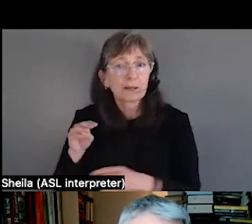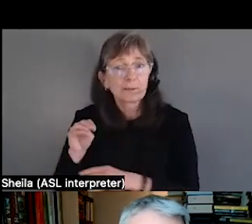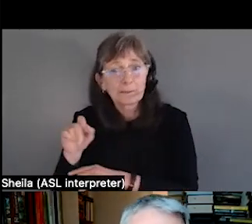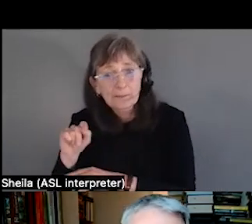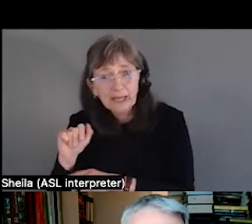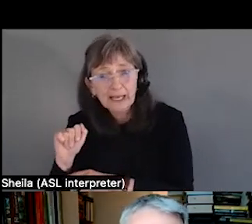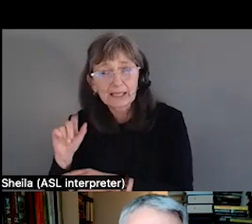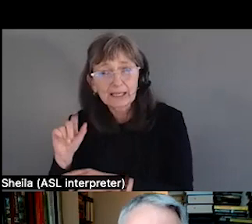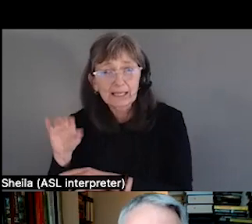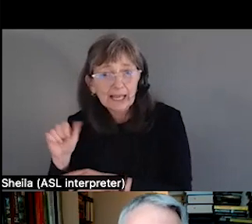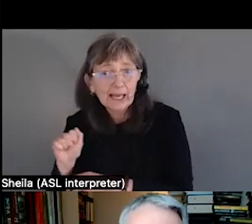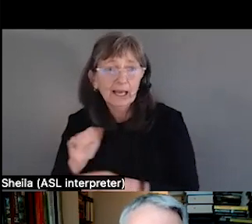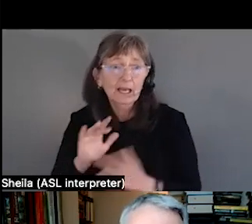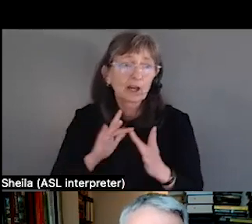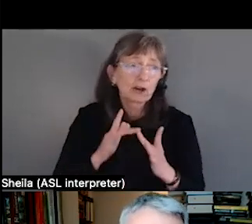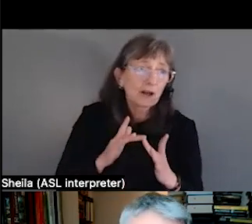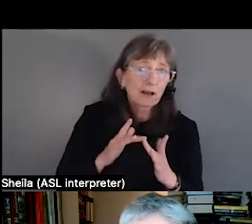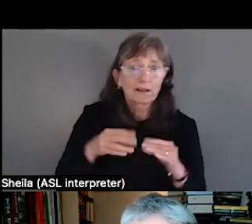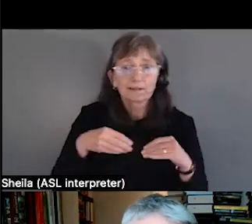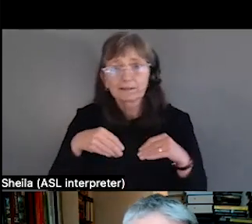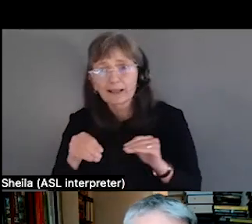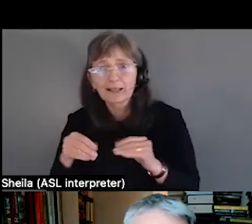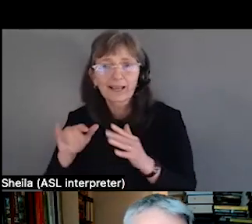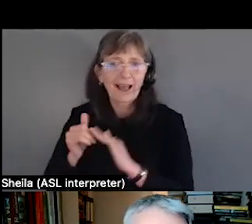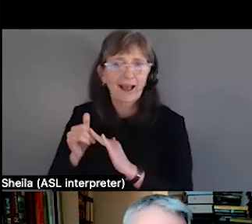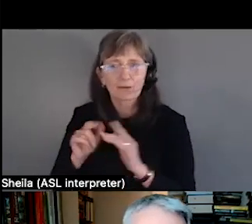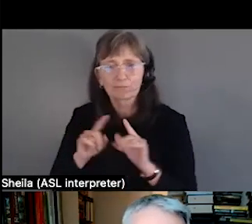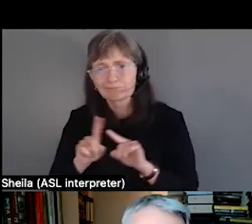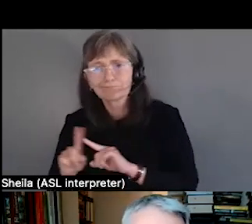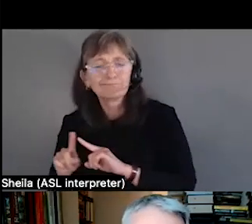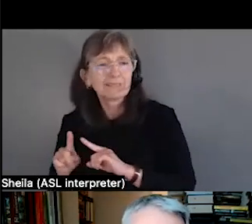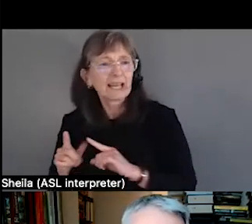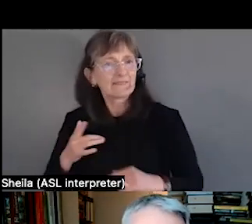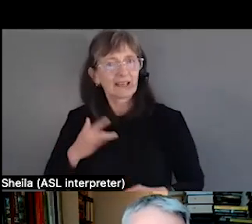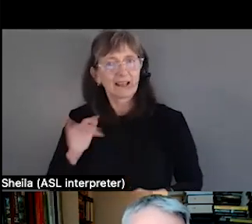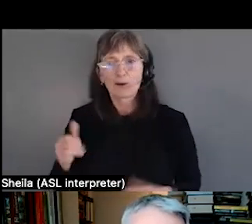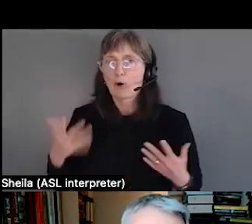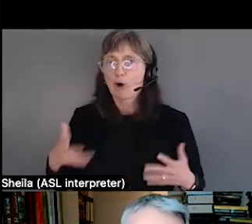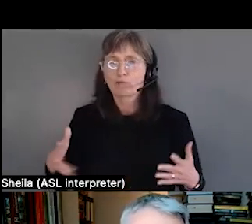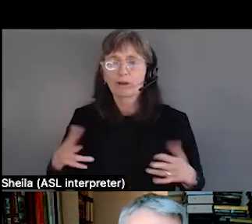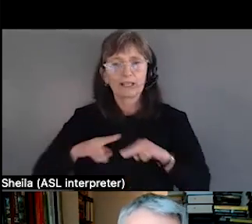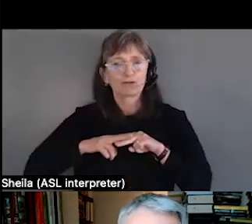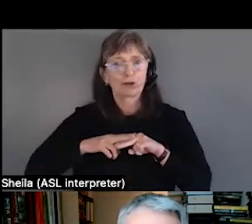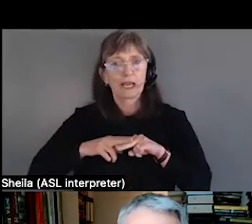online and how we sell is, you know, we're on a moving train already. We are trying to